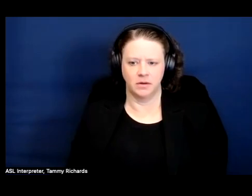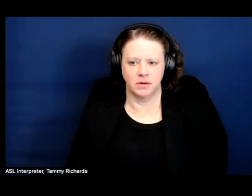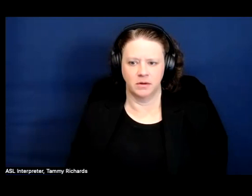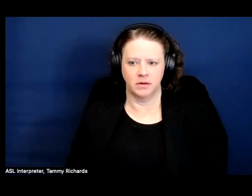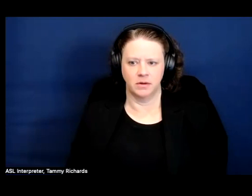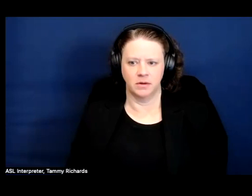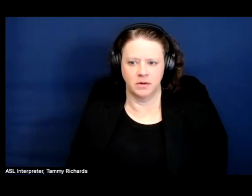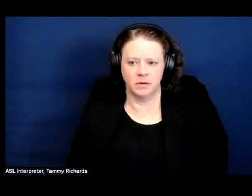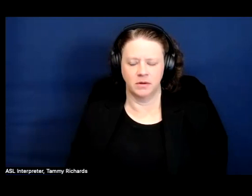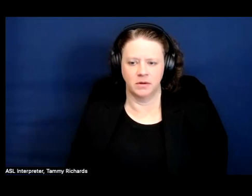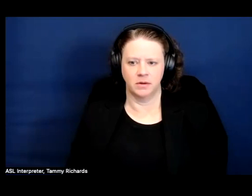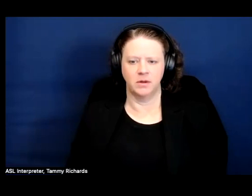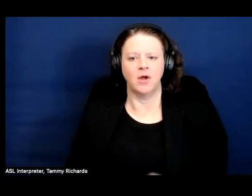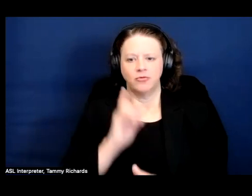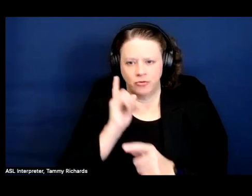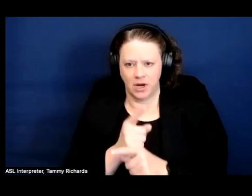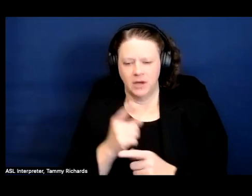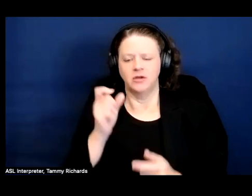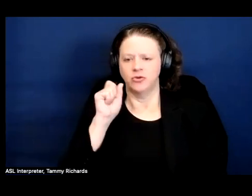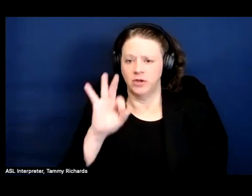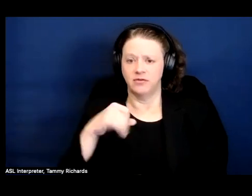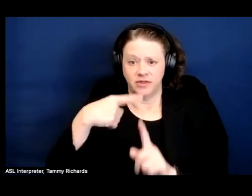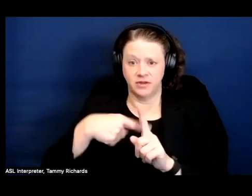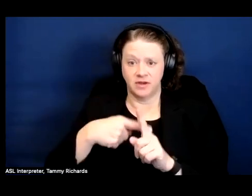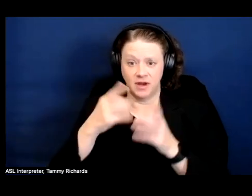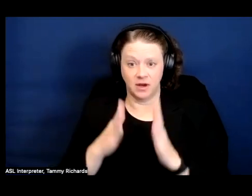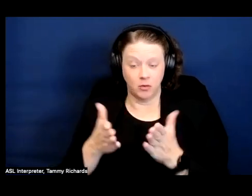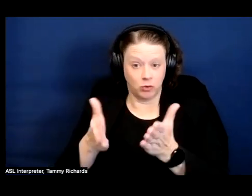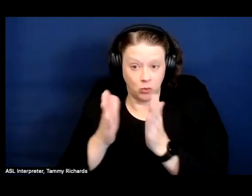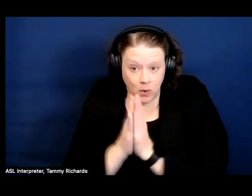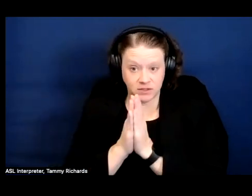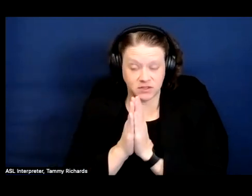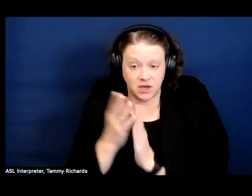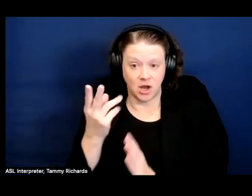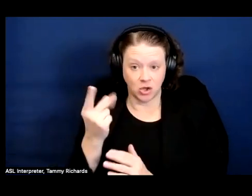putting a condition on a tenancy that has, maybe a Section 8 voucher,